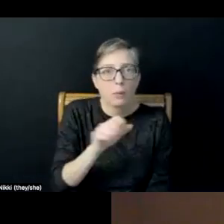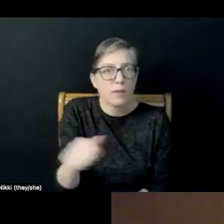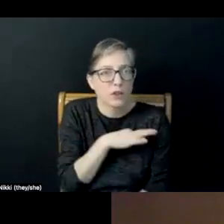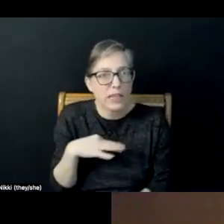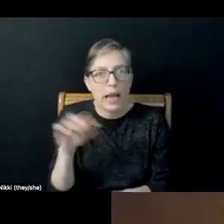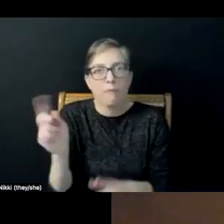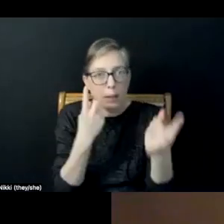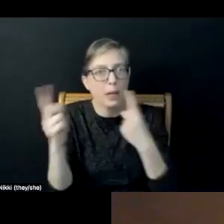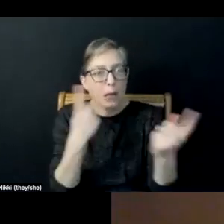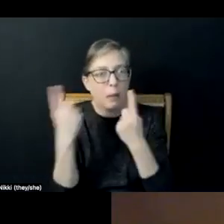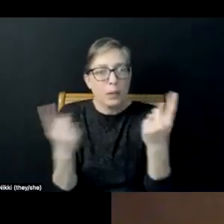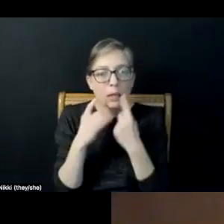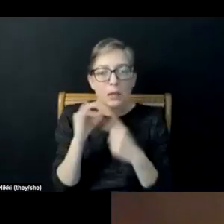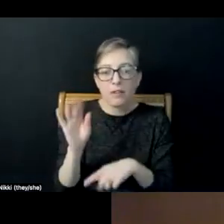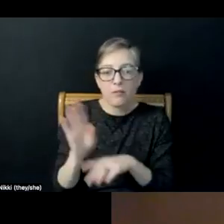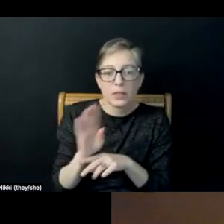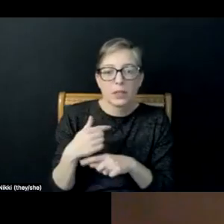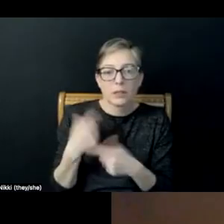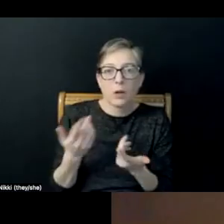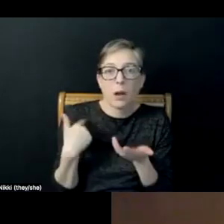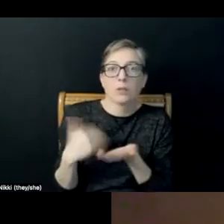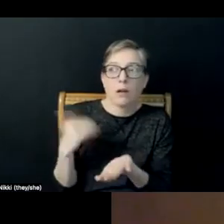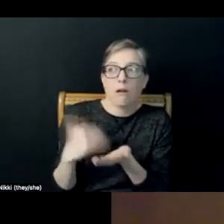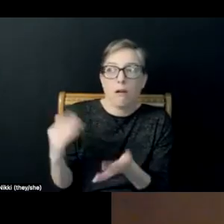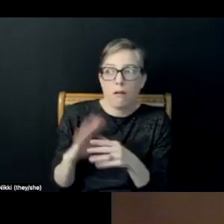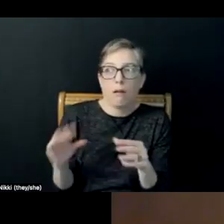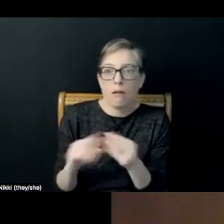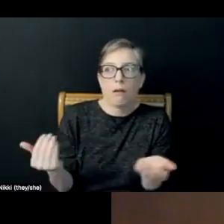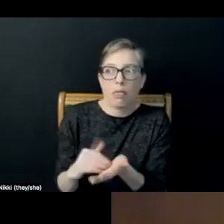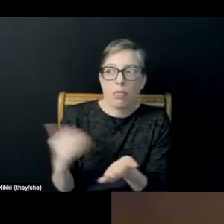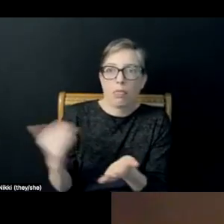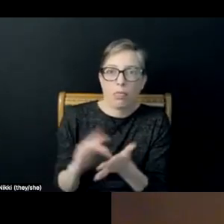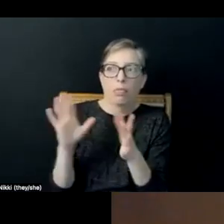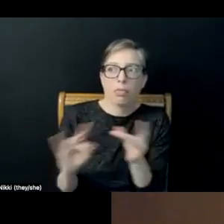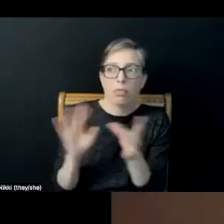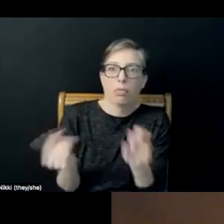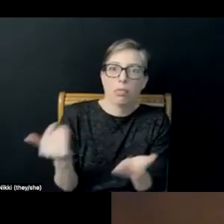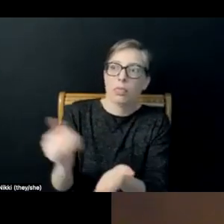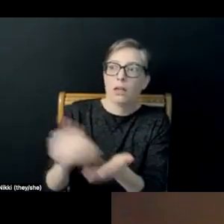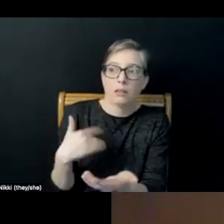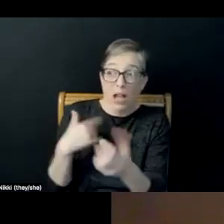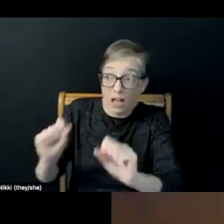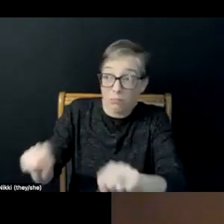So I was saying the same things over and over again. I am capable, I know how to do these things.